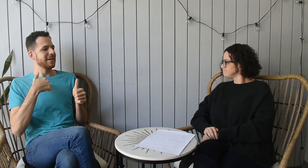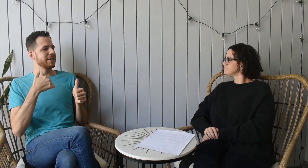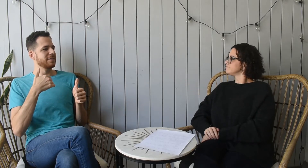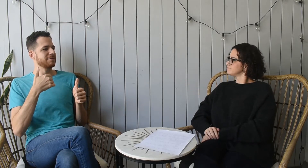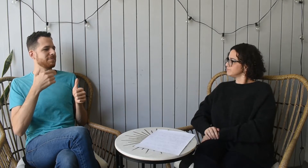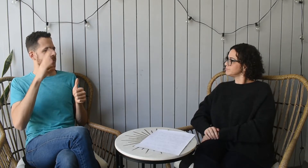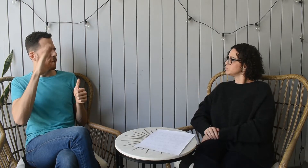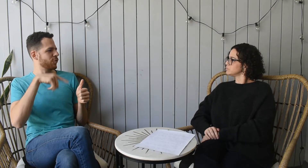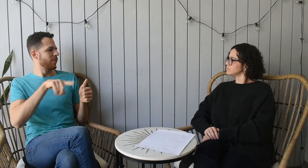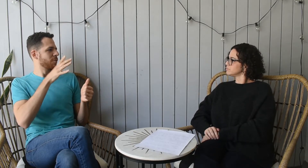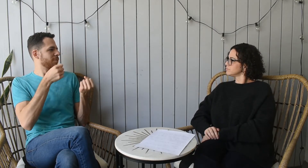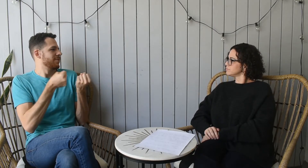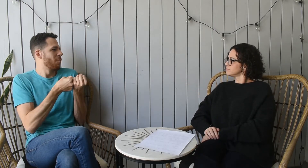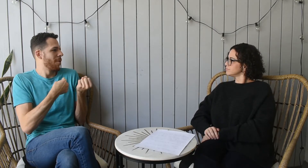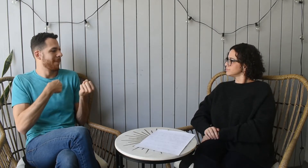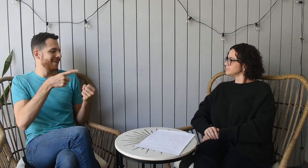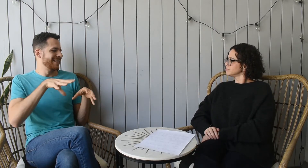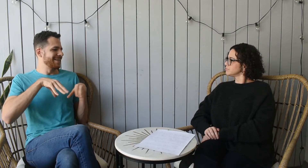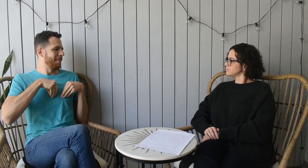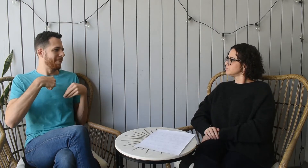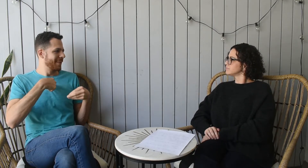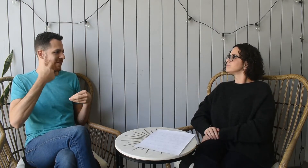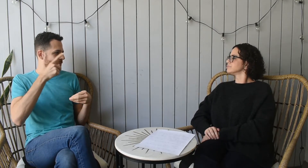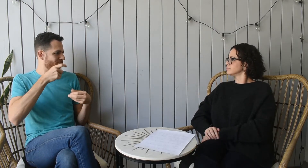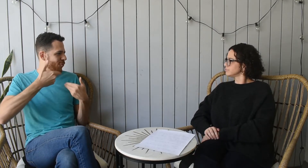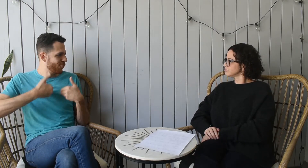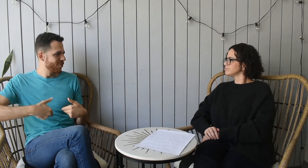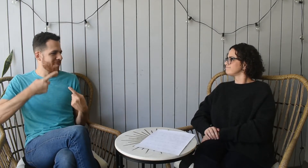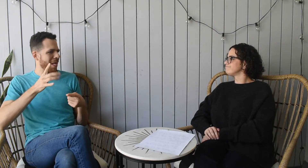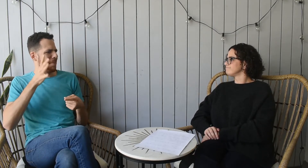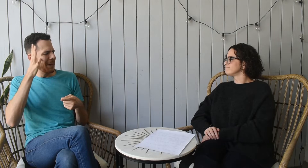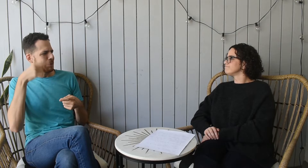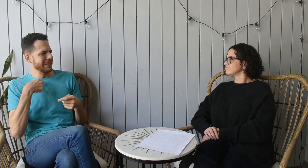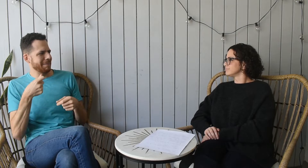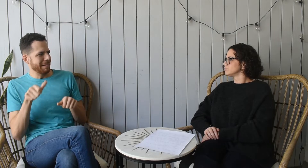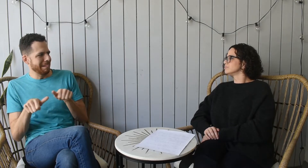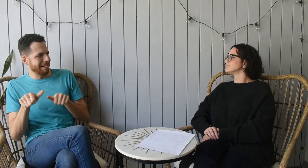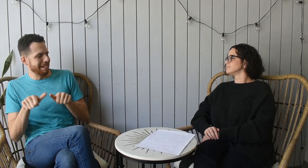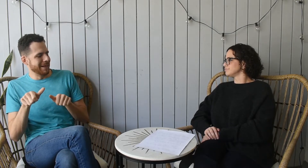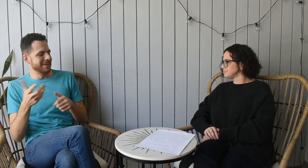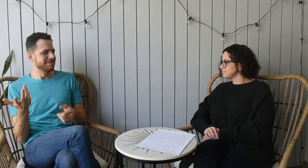Because I knew they would support me. and accept me for who I was. While with my parents, I was a little doubtful.